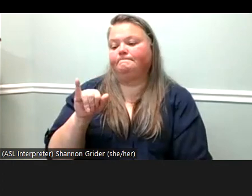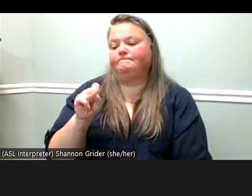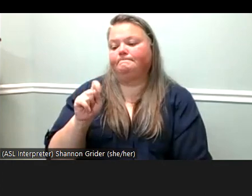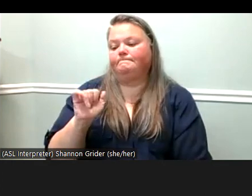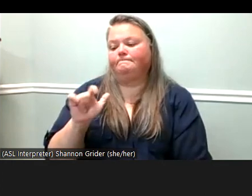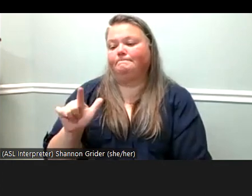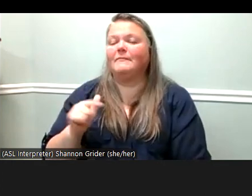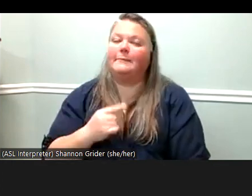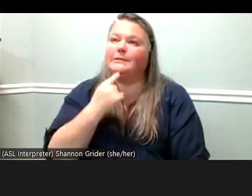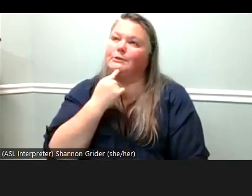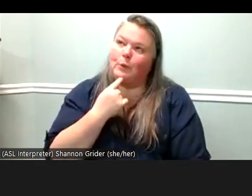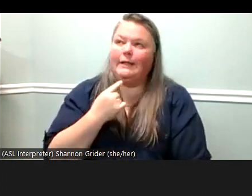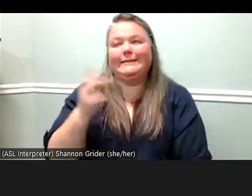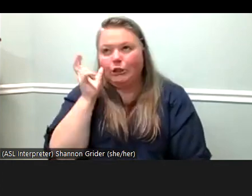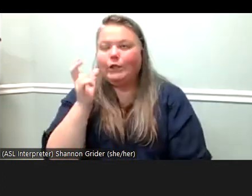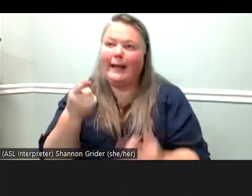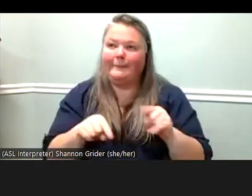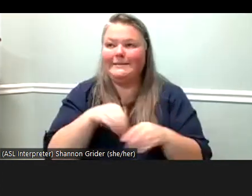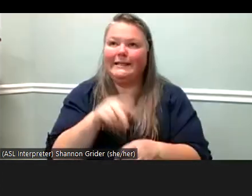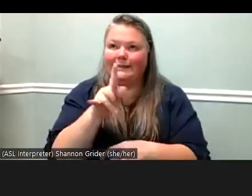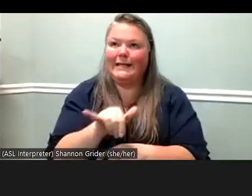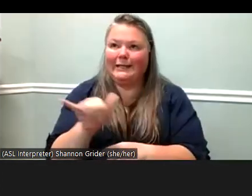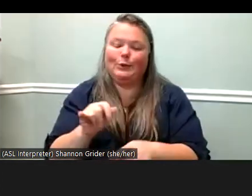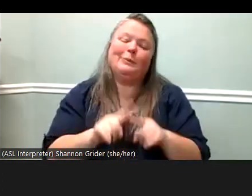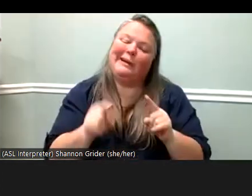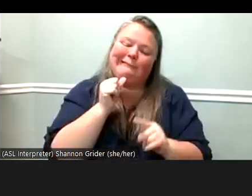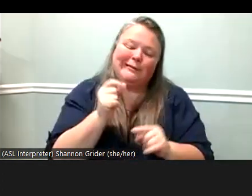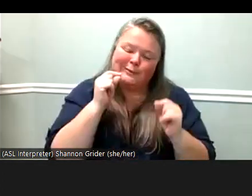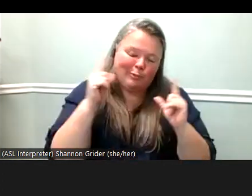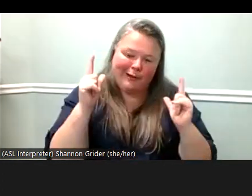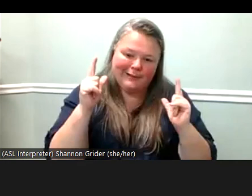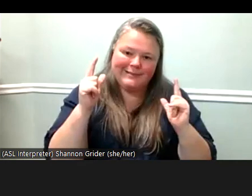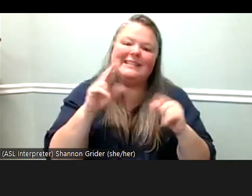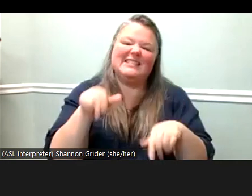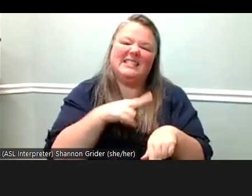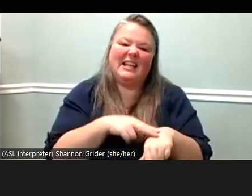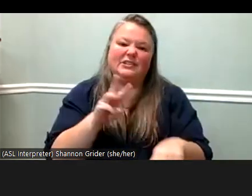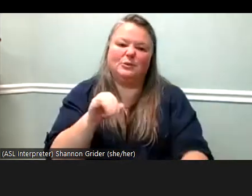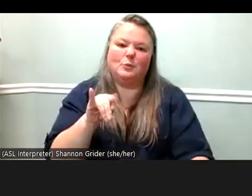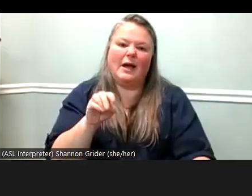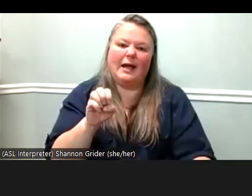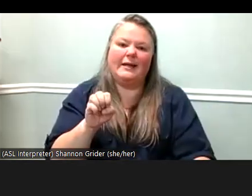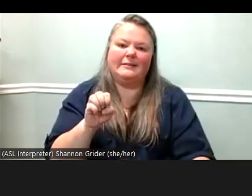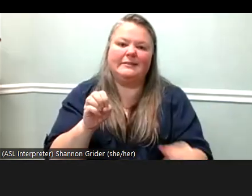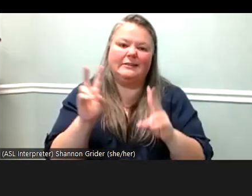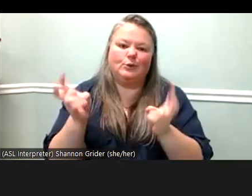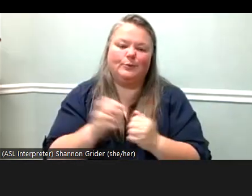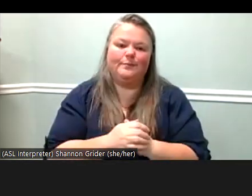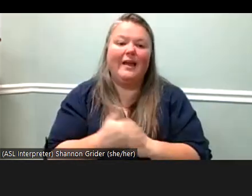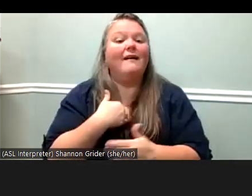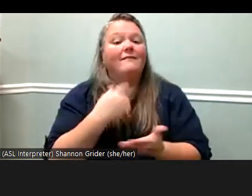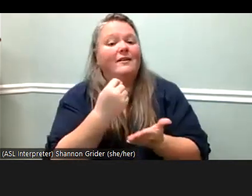THAT'S SO TRUE.